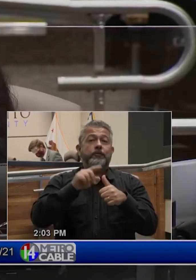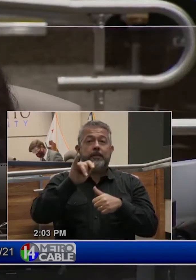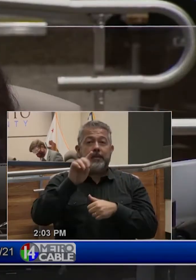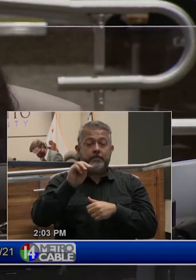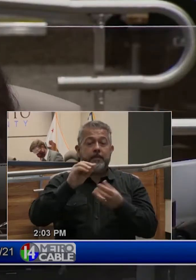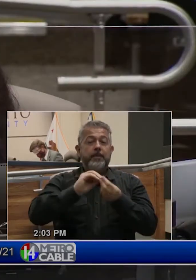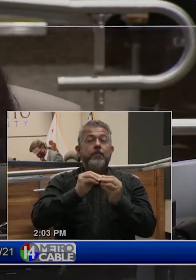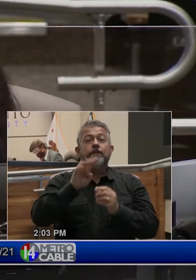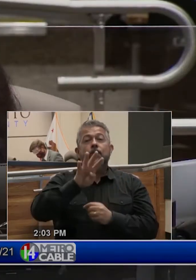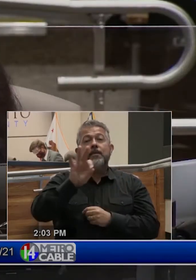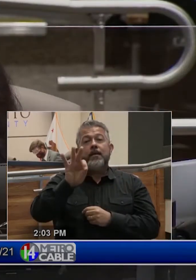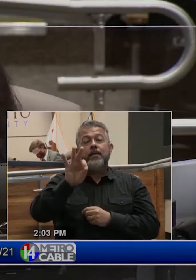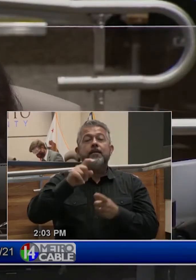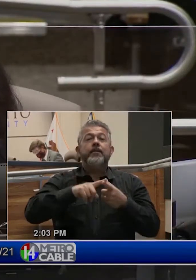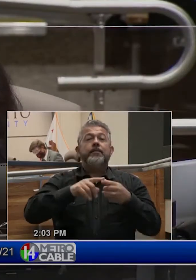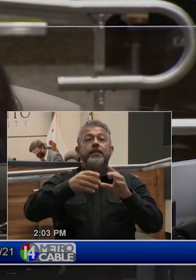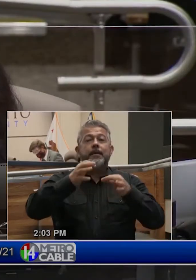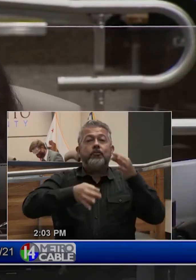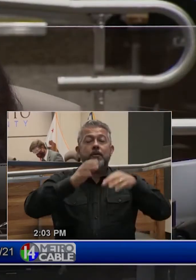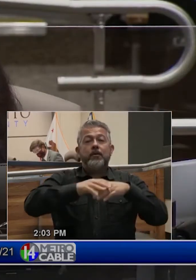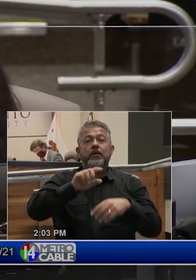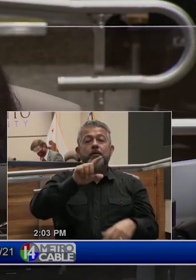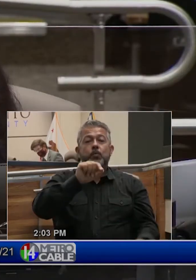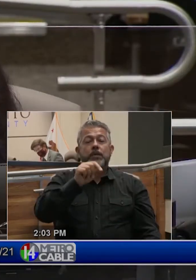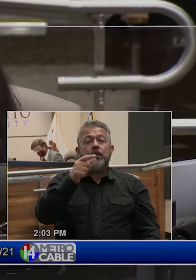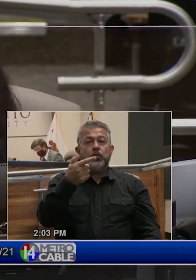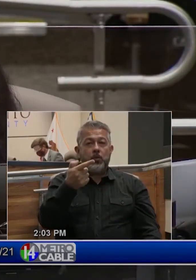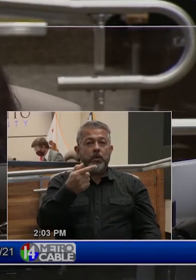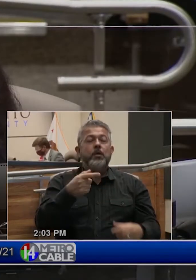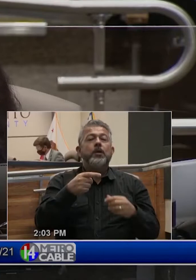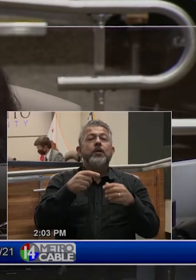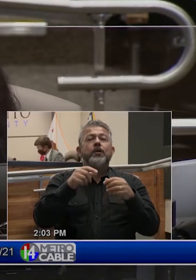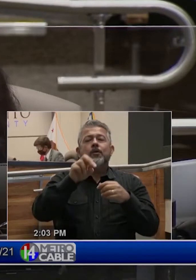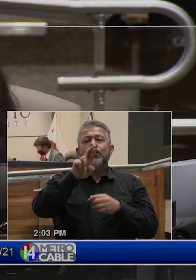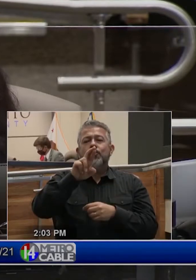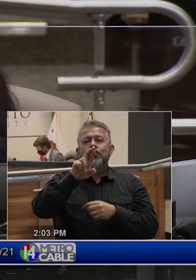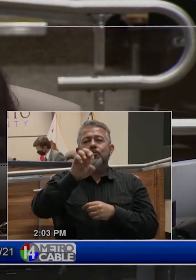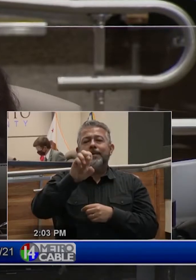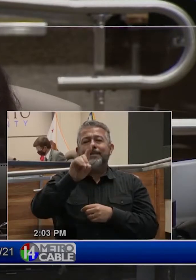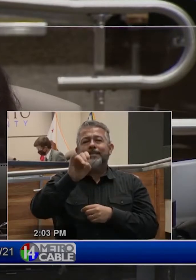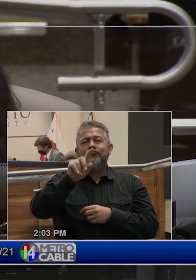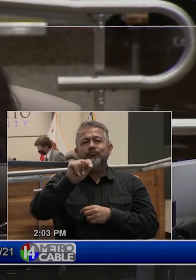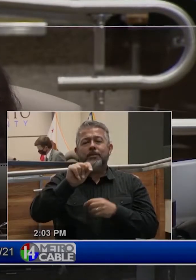YES, MA'AM. THE HEARING ON 2021 THE HEARING ON 2021 REDISTRICTING PROCESS ON